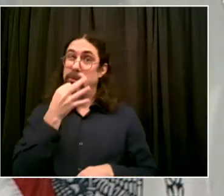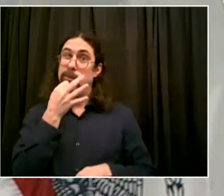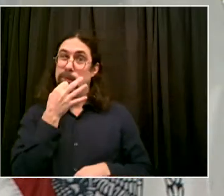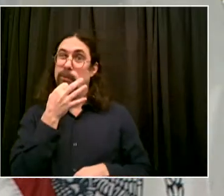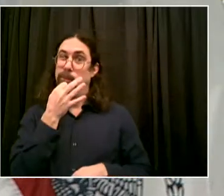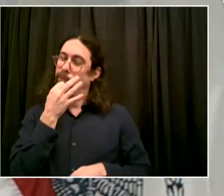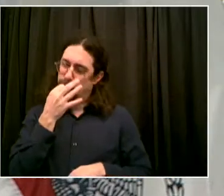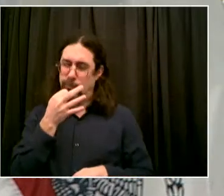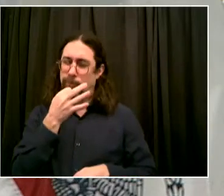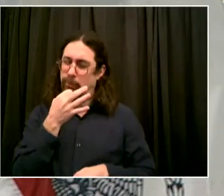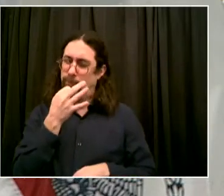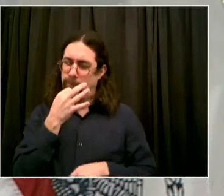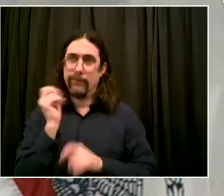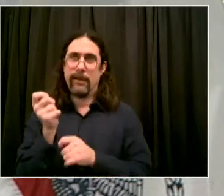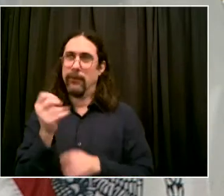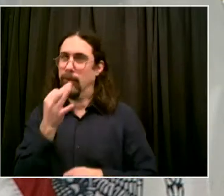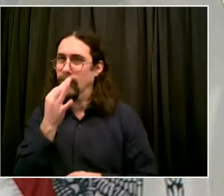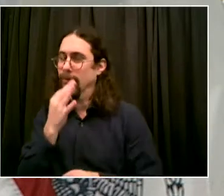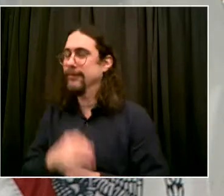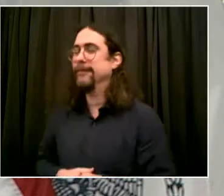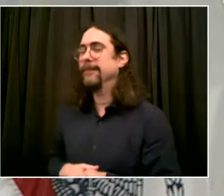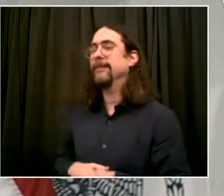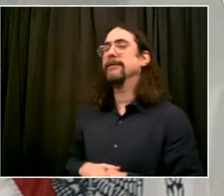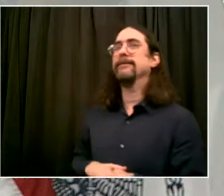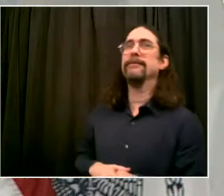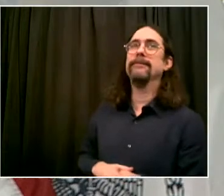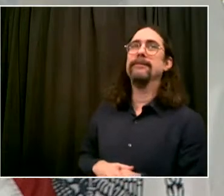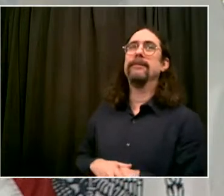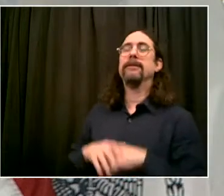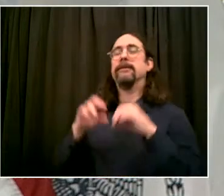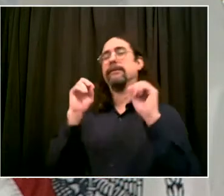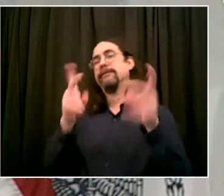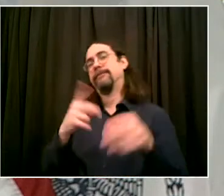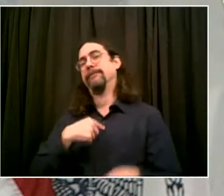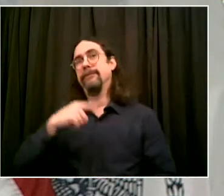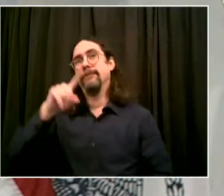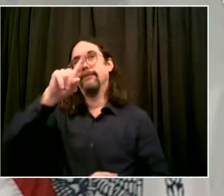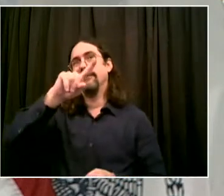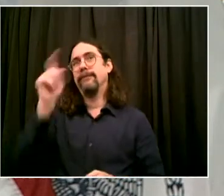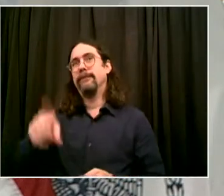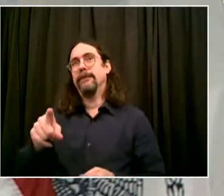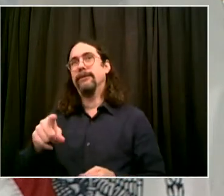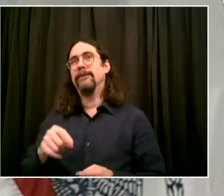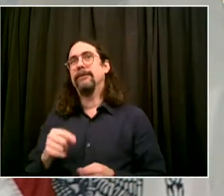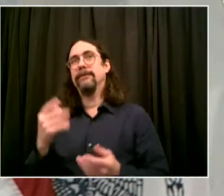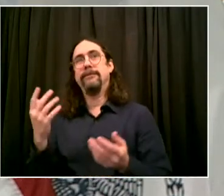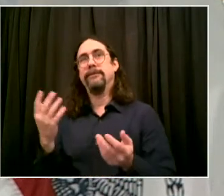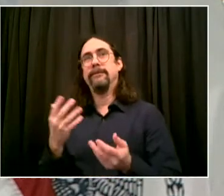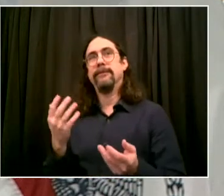ABOUT THE DISTRIBUTION, TOMOGRAPHY OF